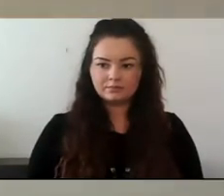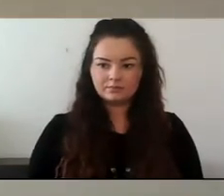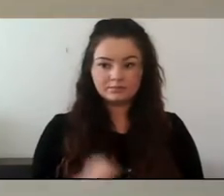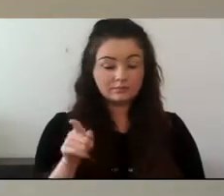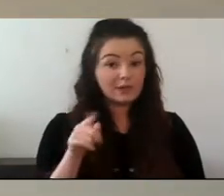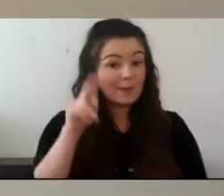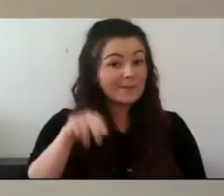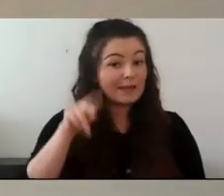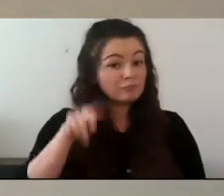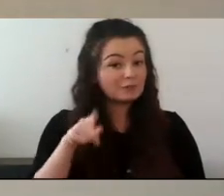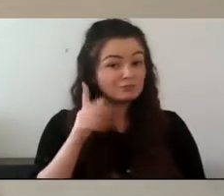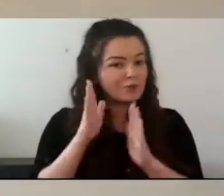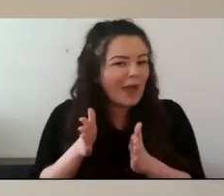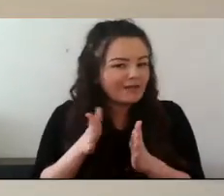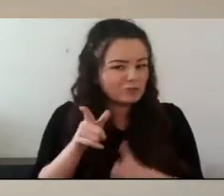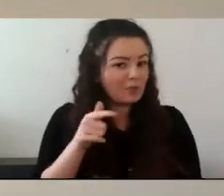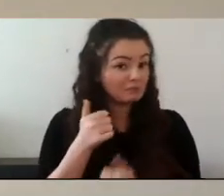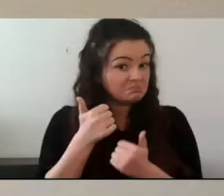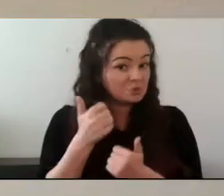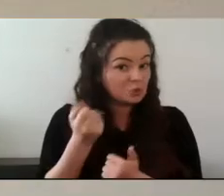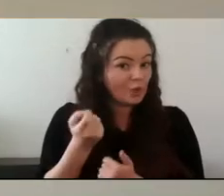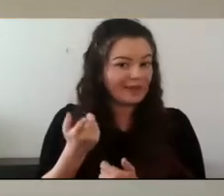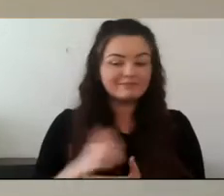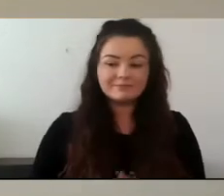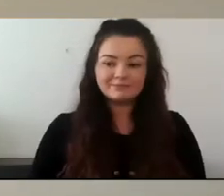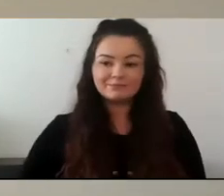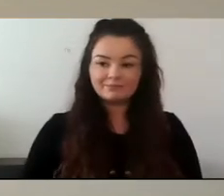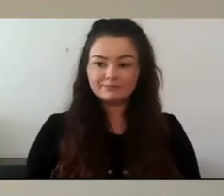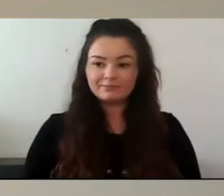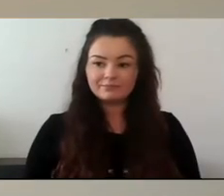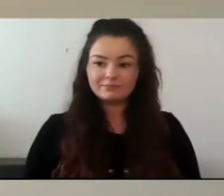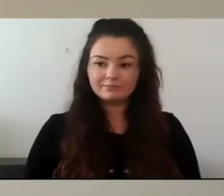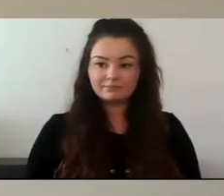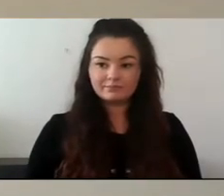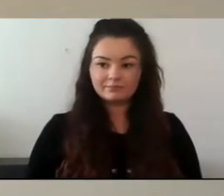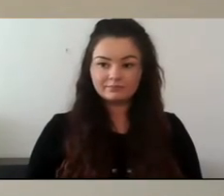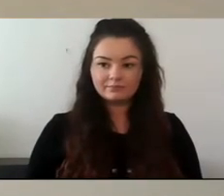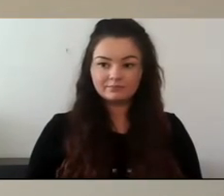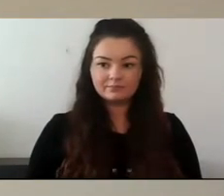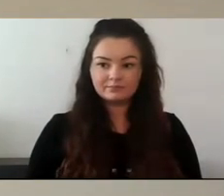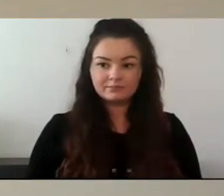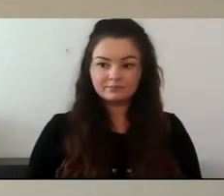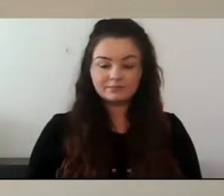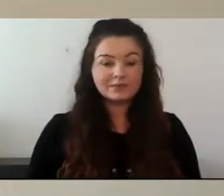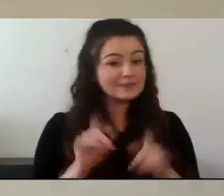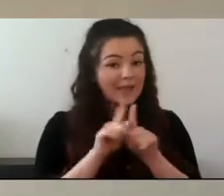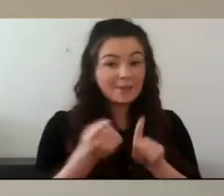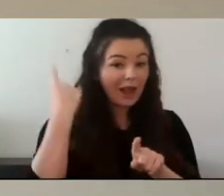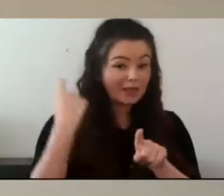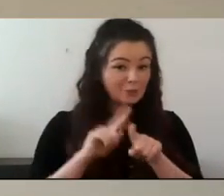paint brushes as well. Okay and again like last week it's going to be a messy session